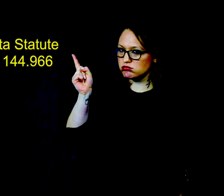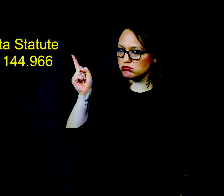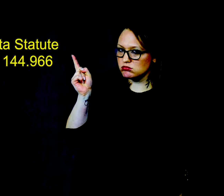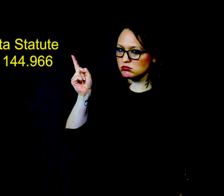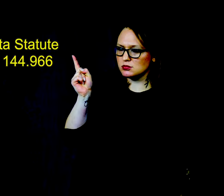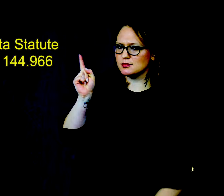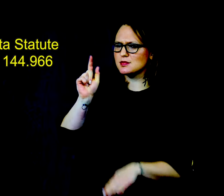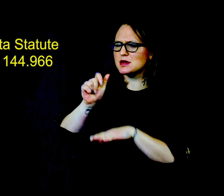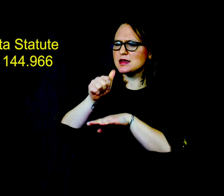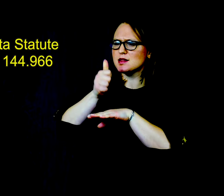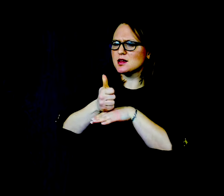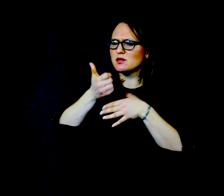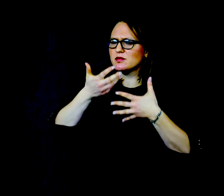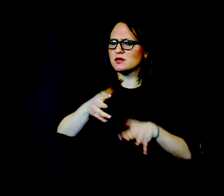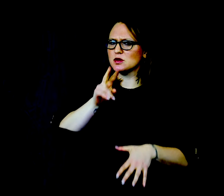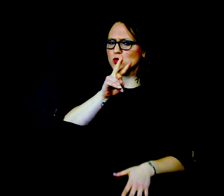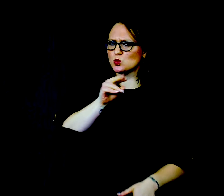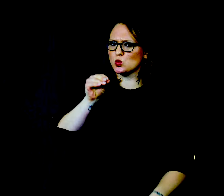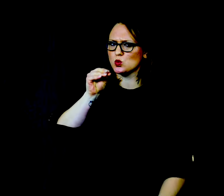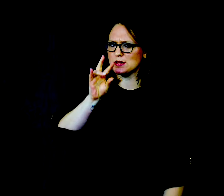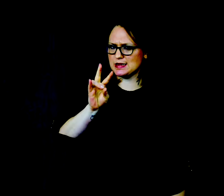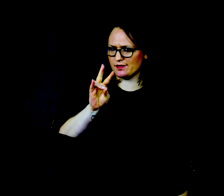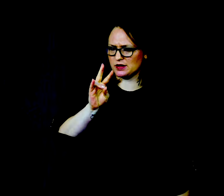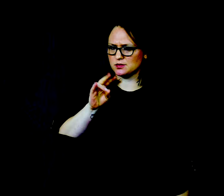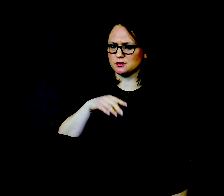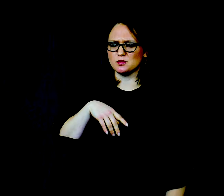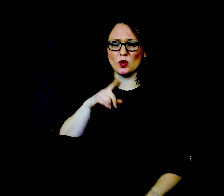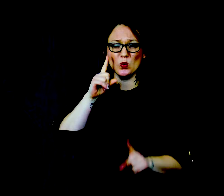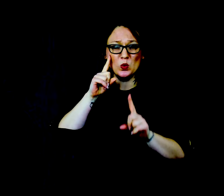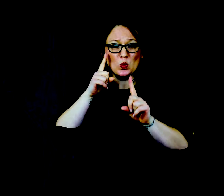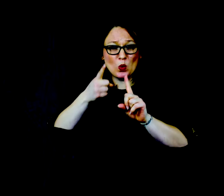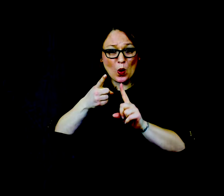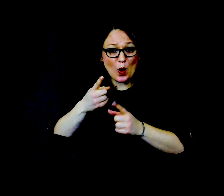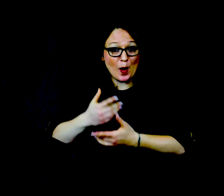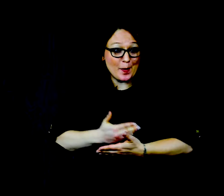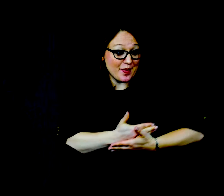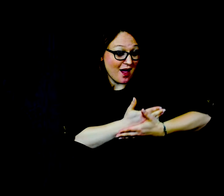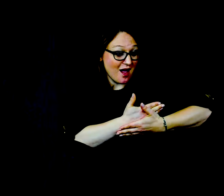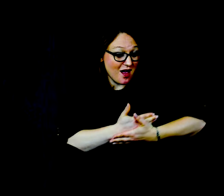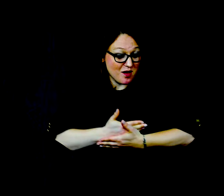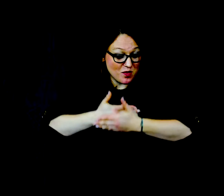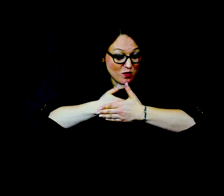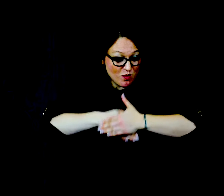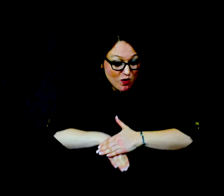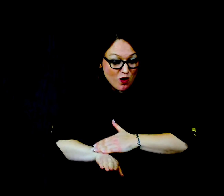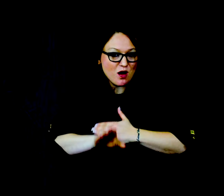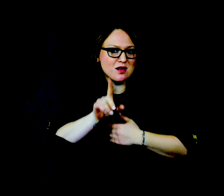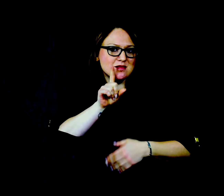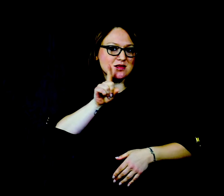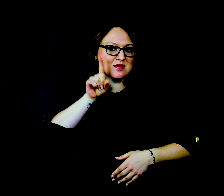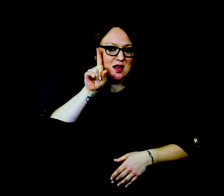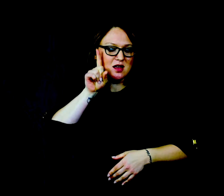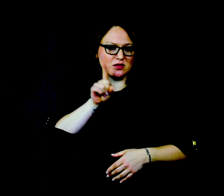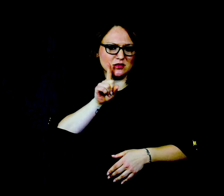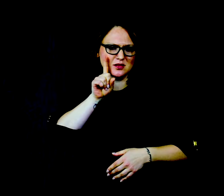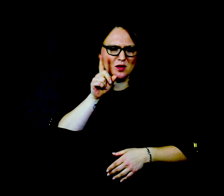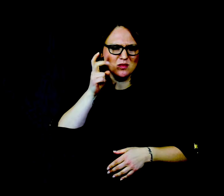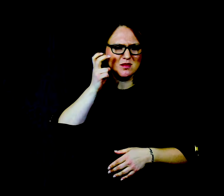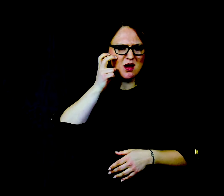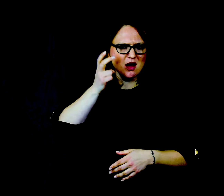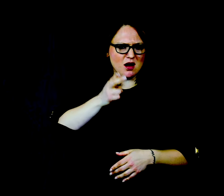Hearing Screening Mandate in 2007. The earlier a baby is identified to